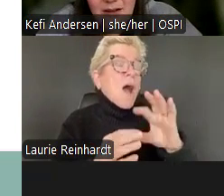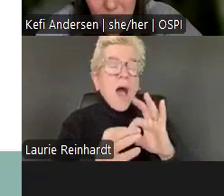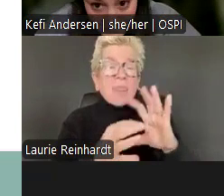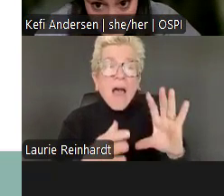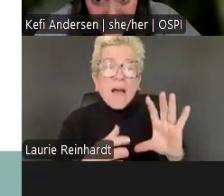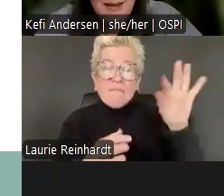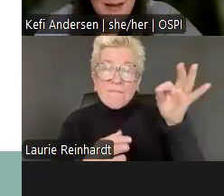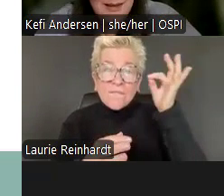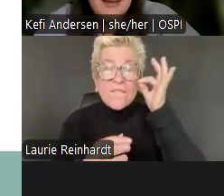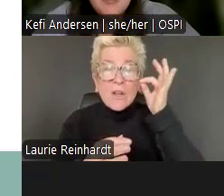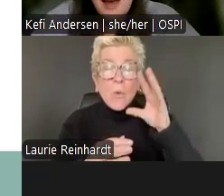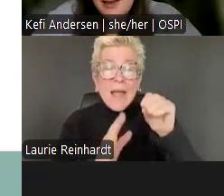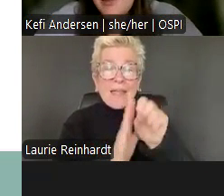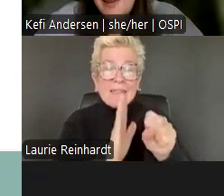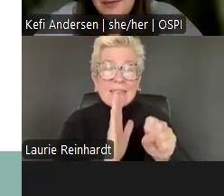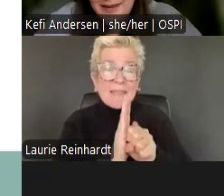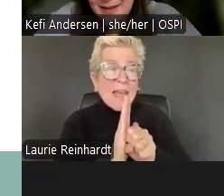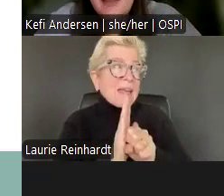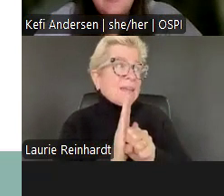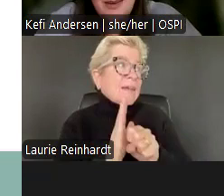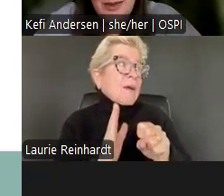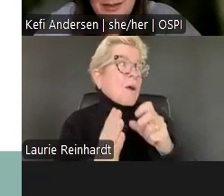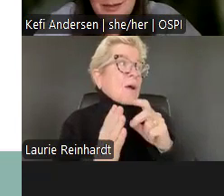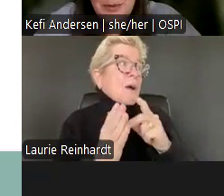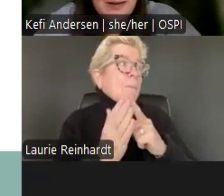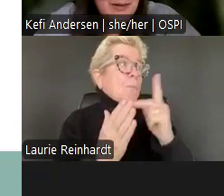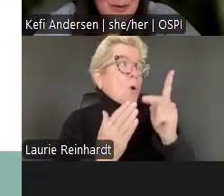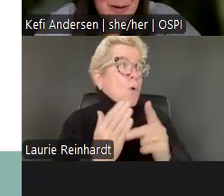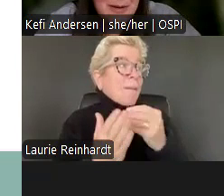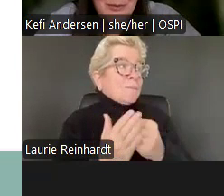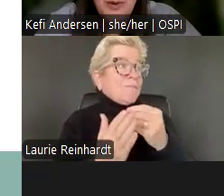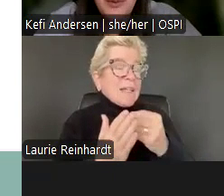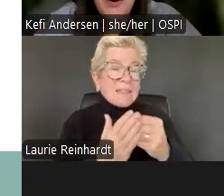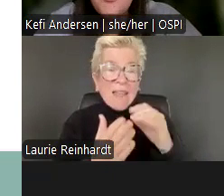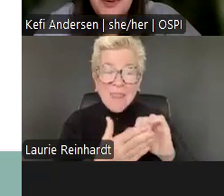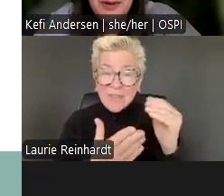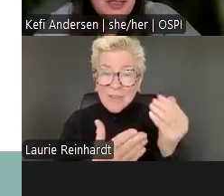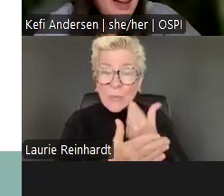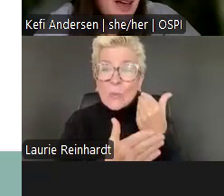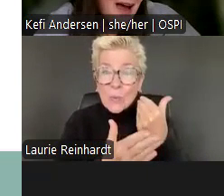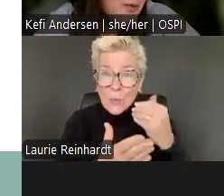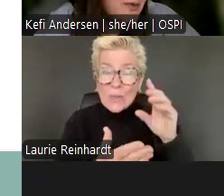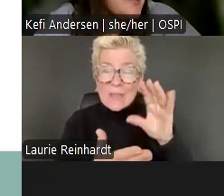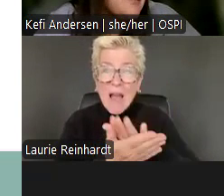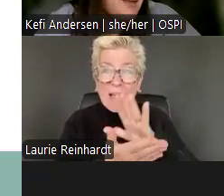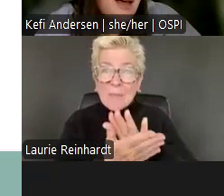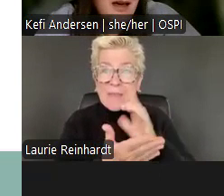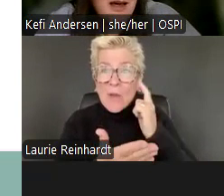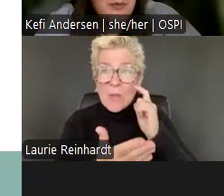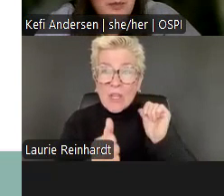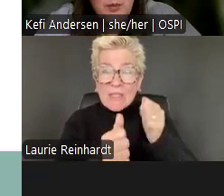document is just updated, so that's brand new and we want to encourage people to check that out.